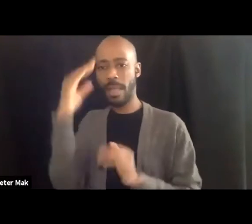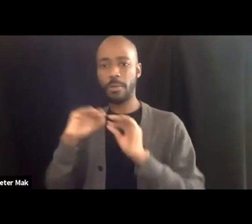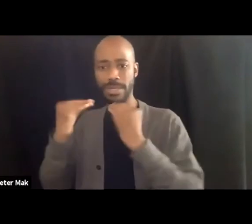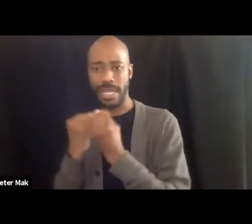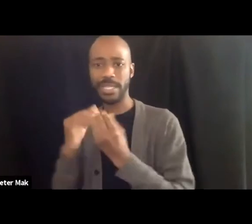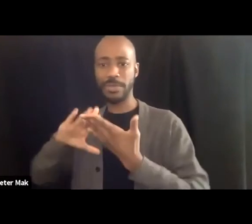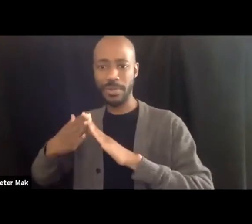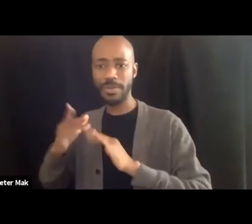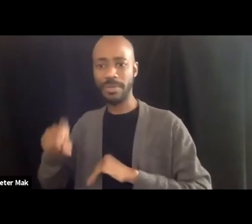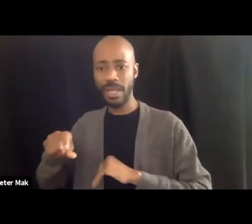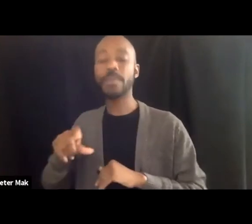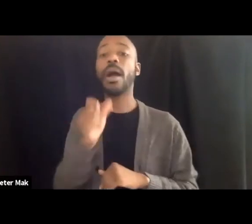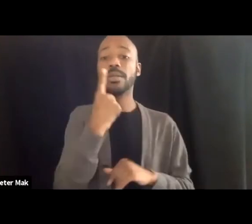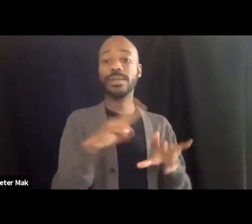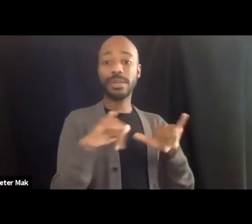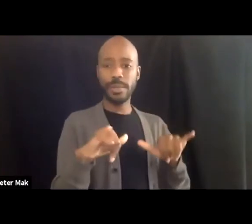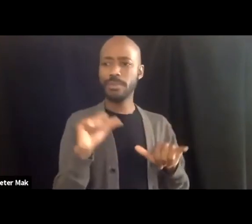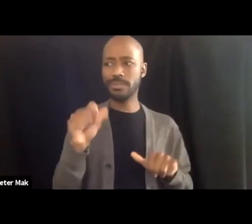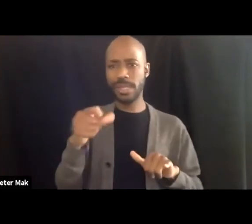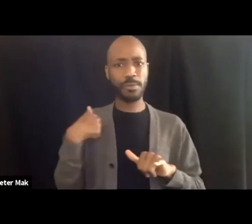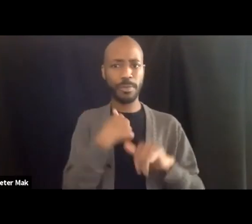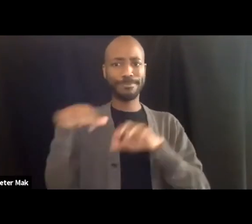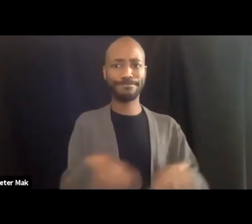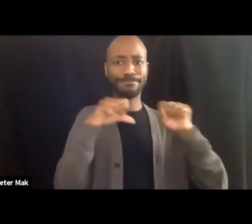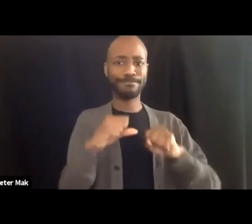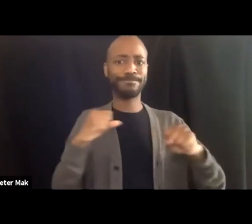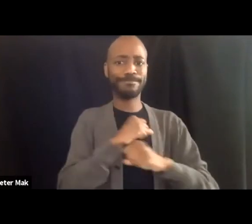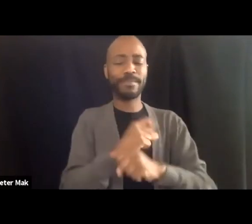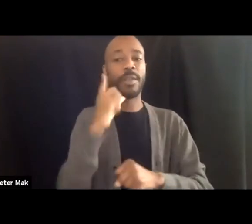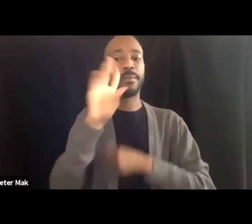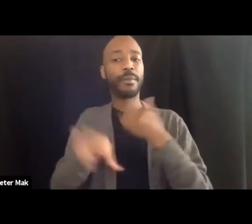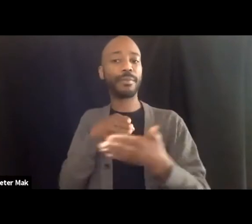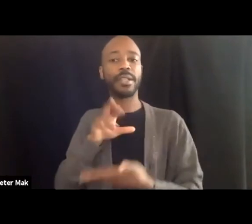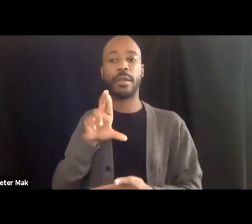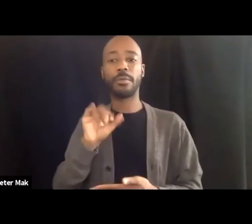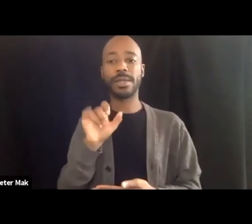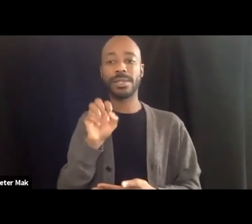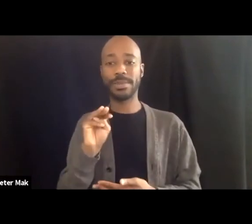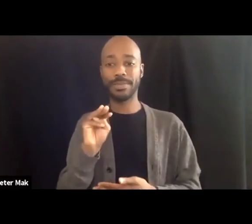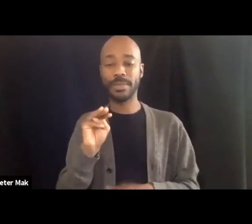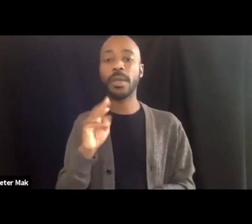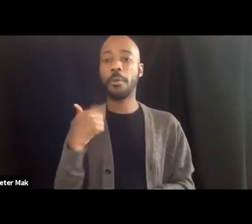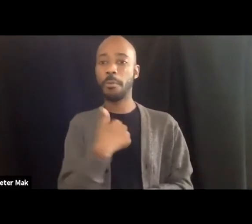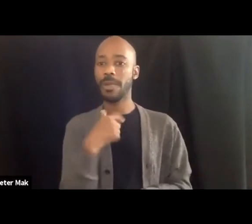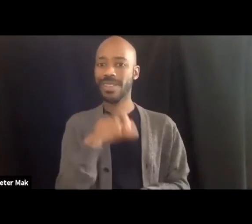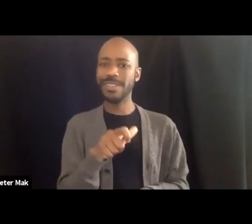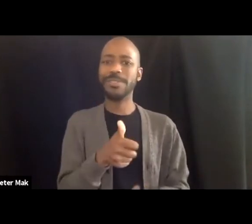but I also understand that even though while we're taking up the fight for anti racism, a lot of them need a space for self care, healing,